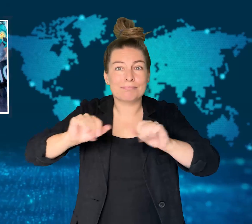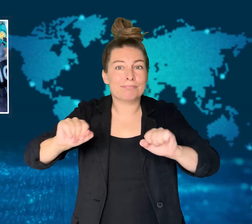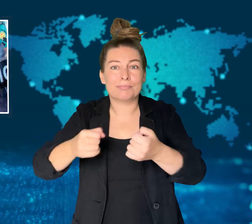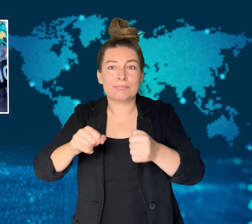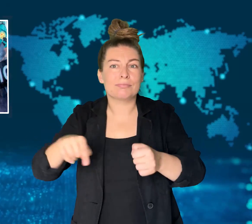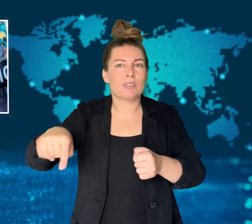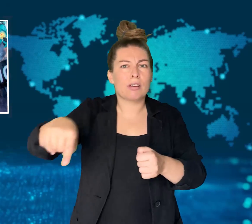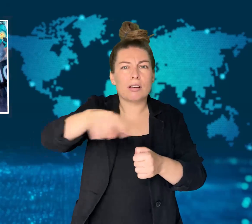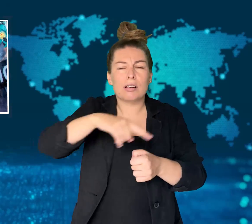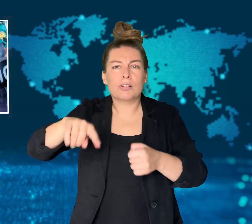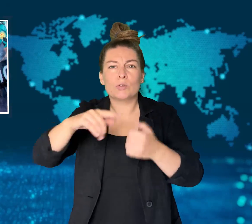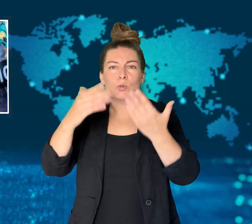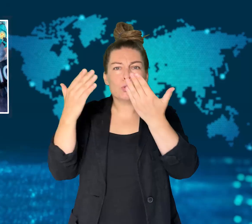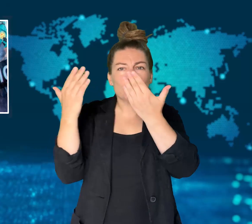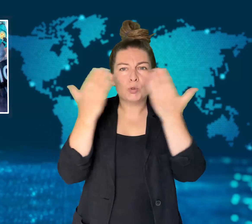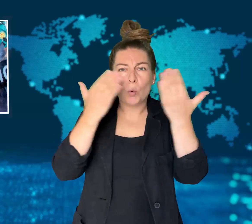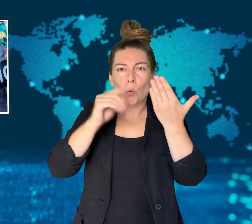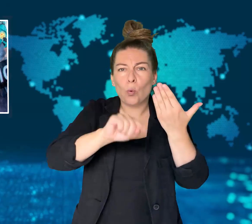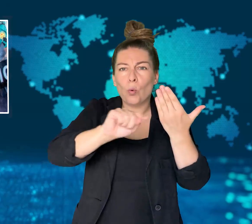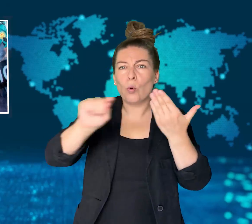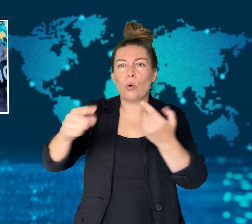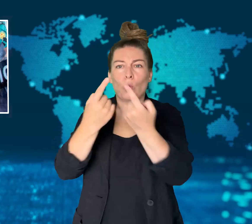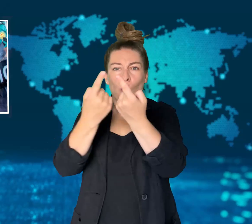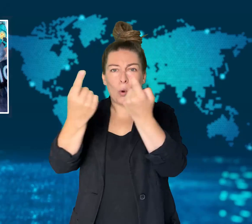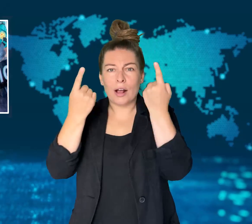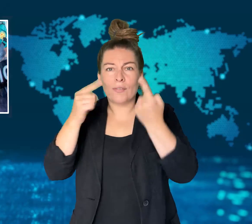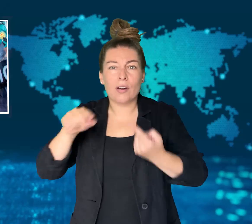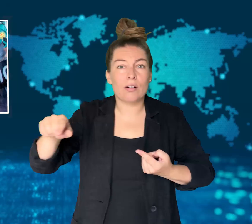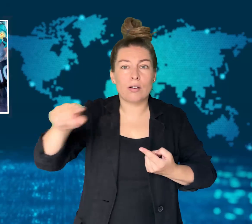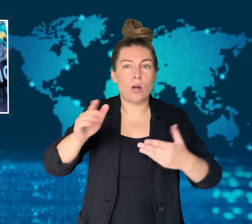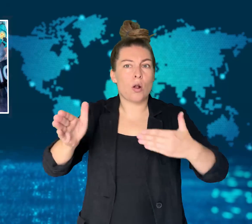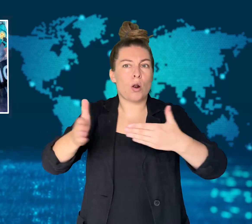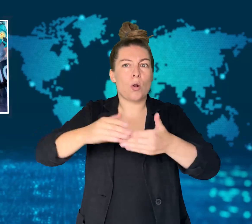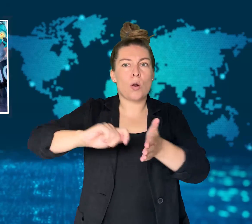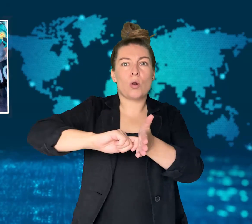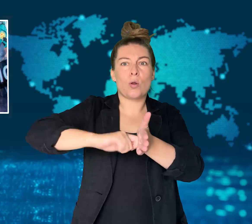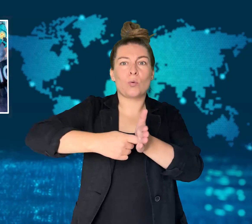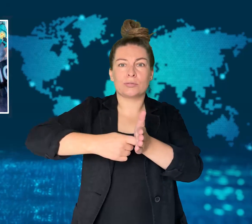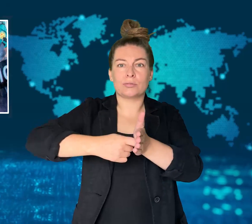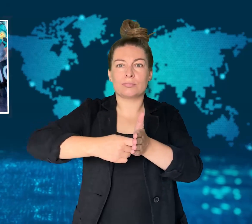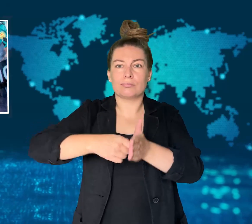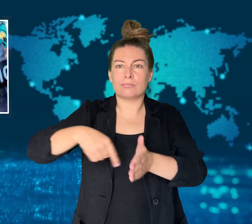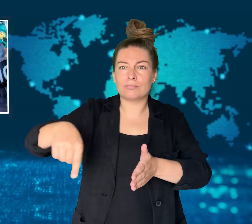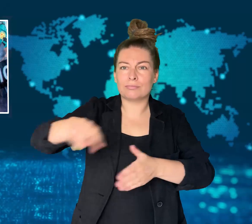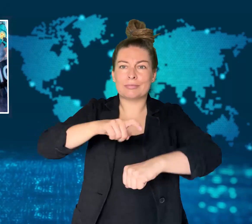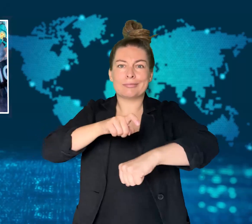remained closed, and a shoot-on- sight curfew was established.